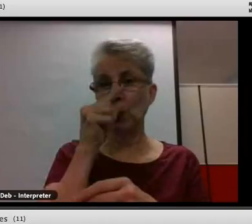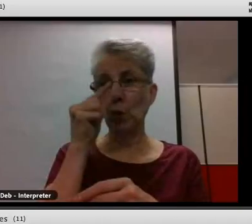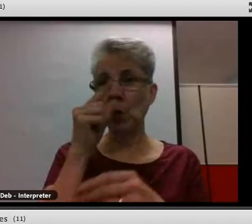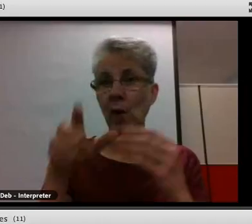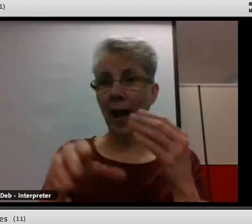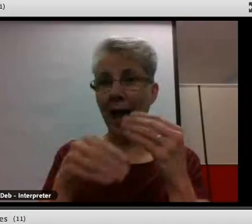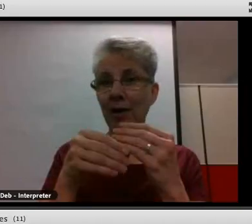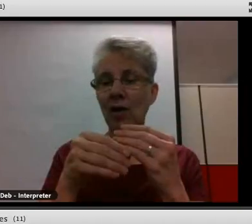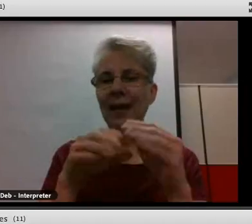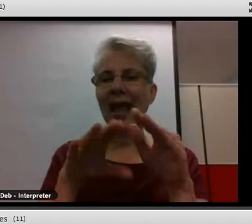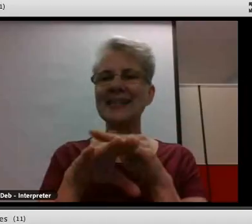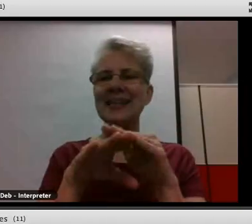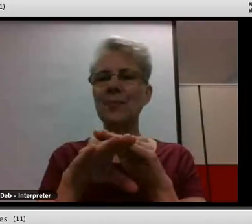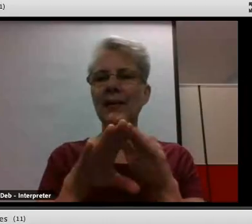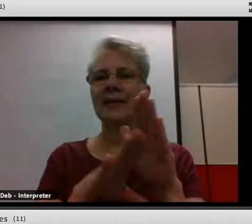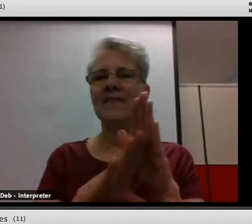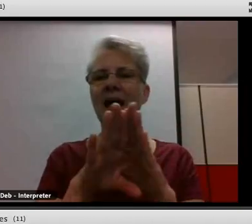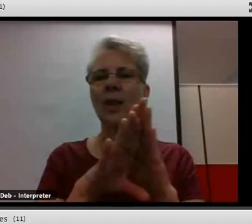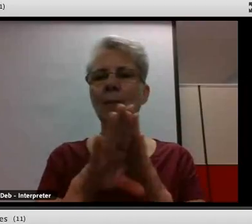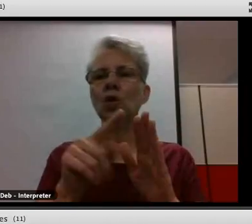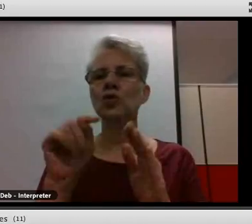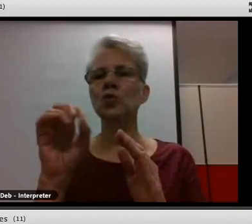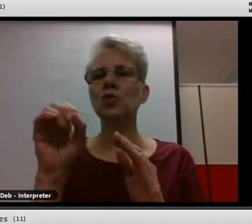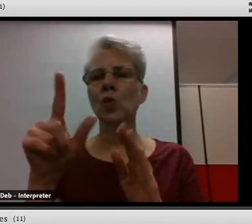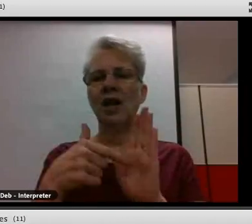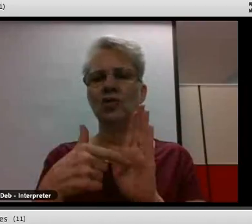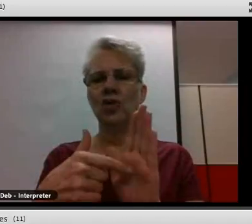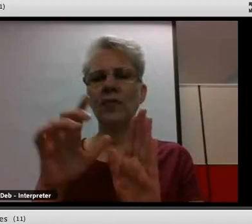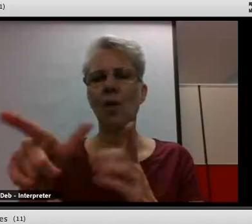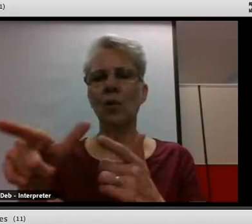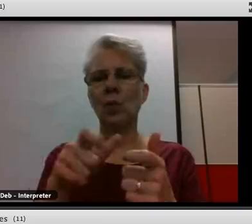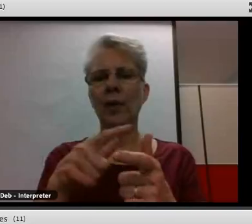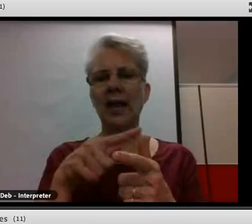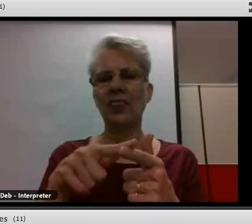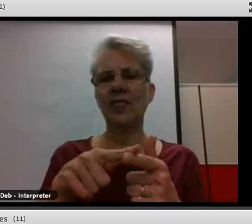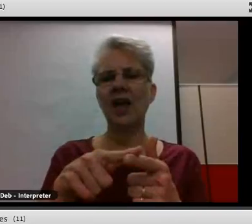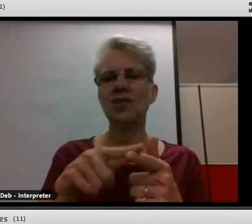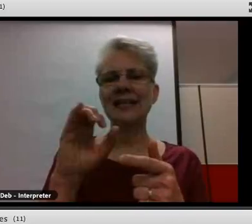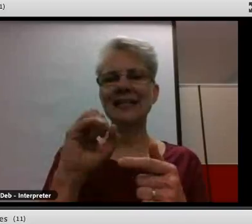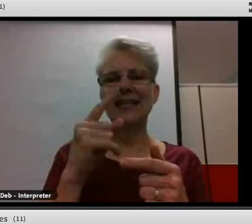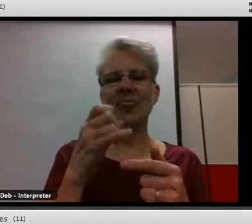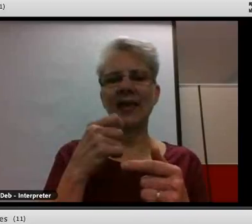talk a lot more about next time, our e-books, e-journals,